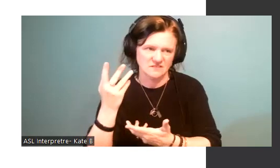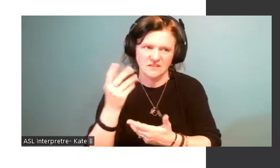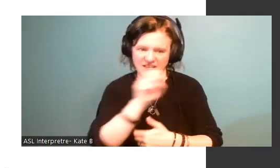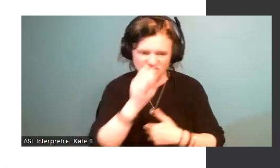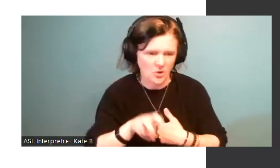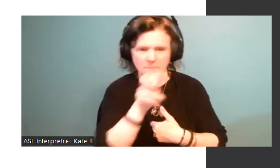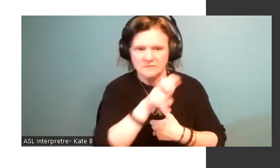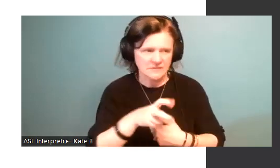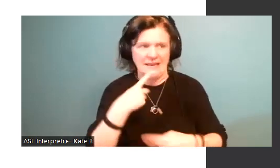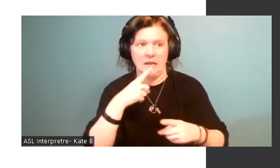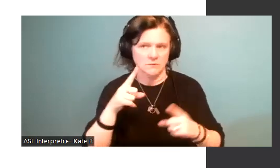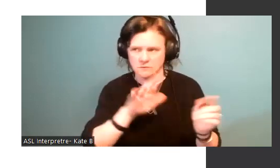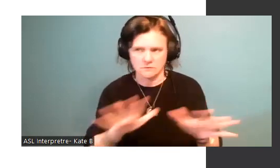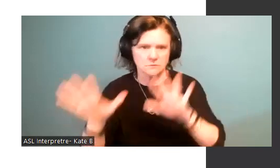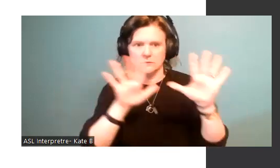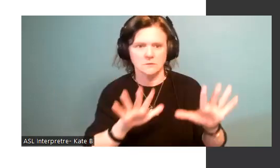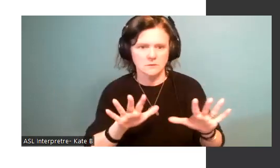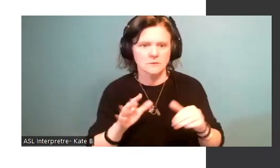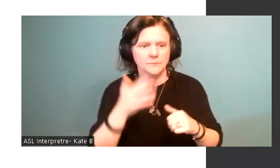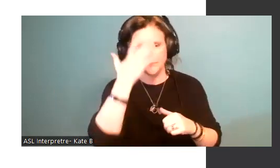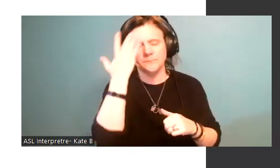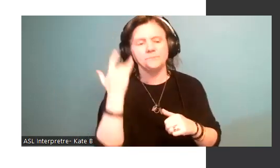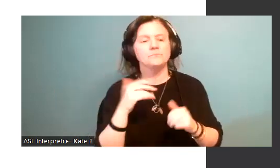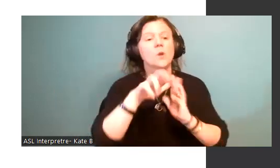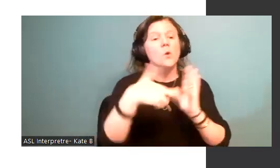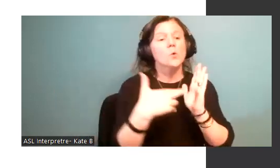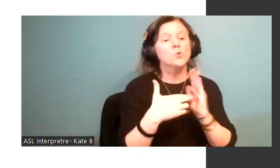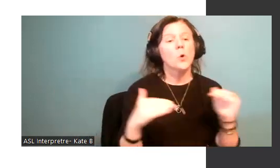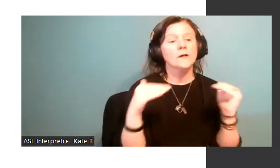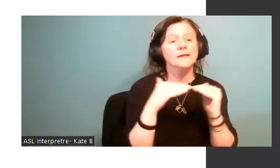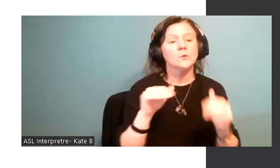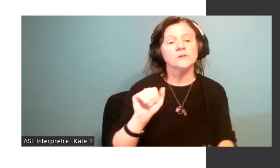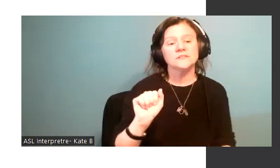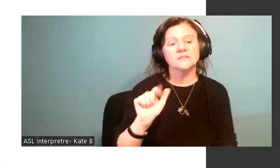that was updating and you had no control over it.